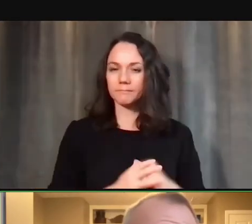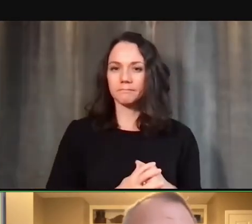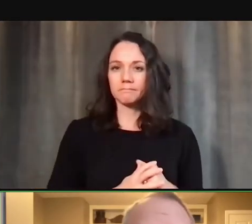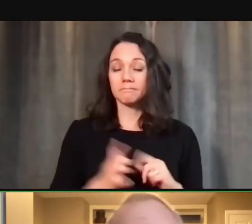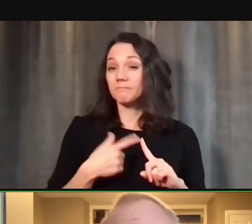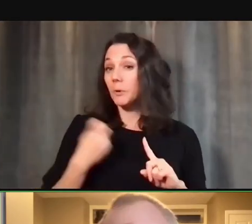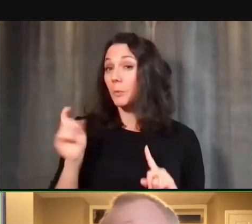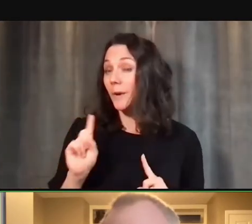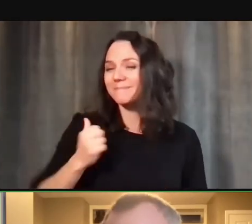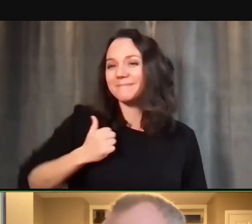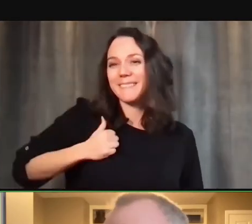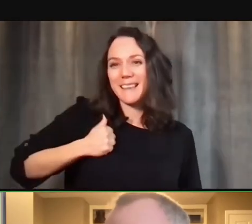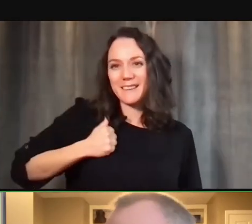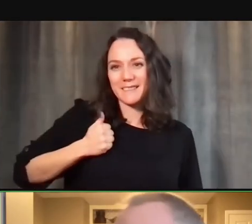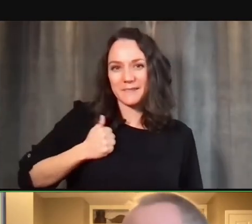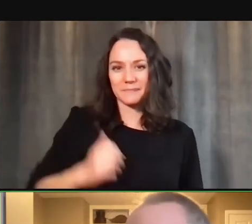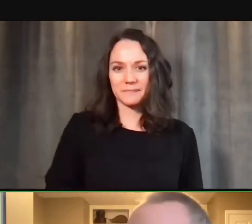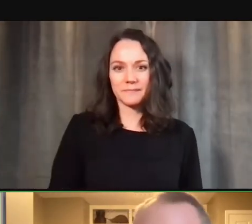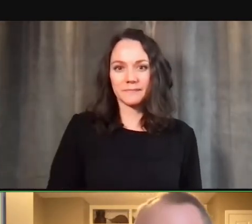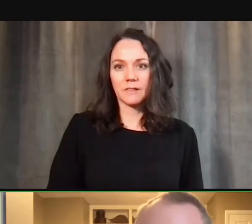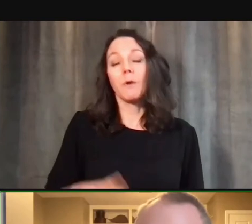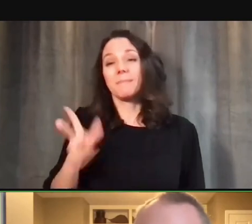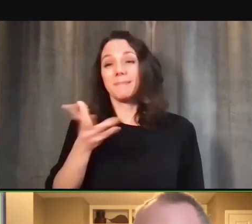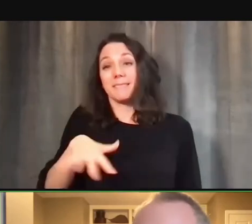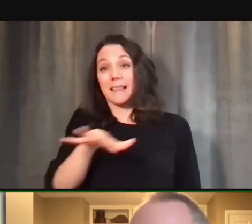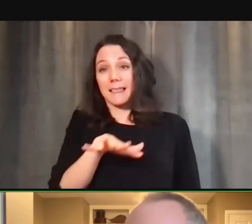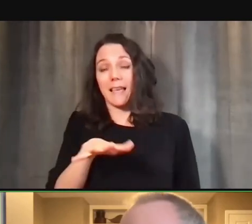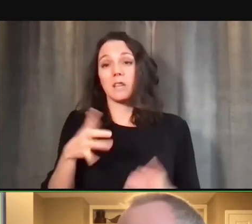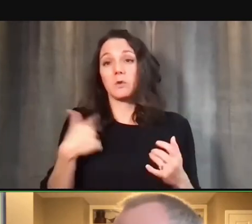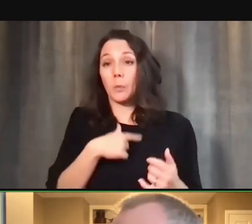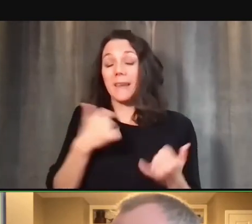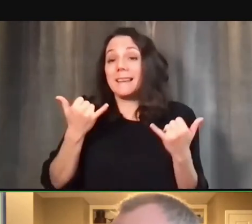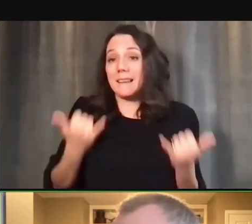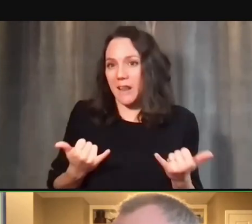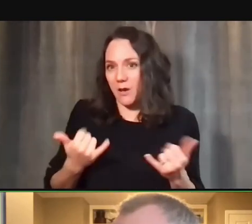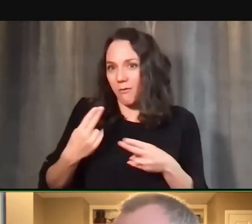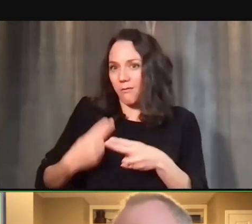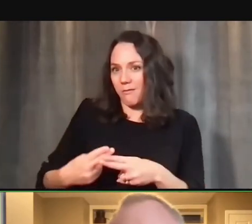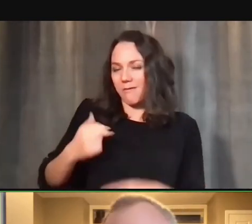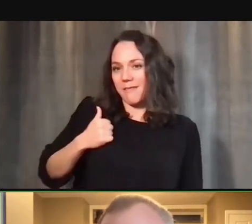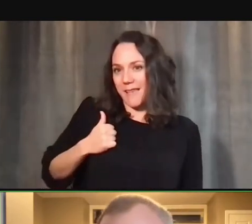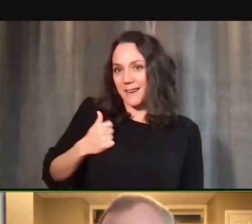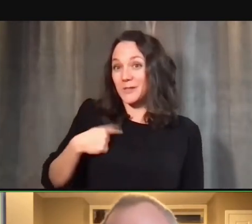The land is now known as Canada, as we often say in Canada, the Western part of Canada.